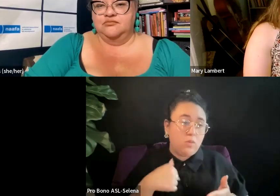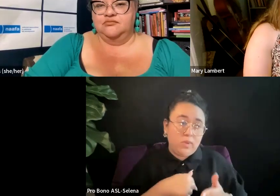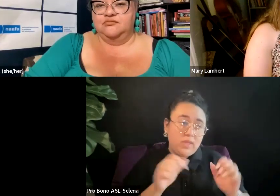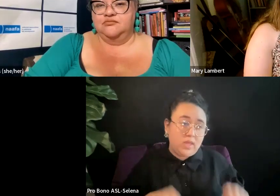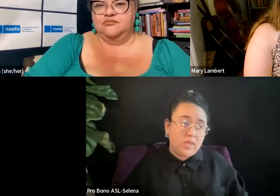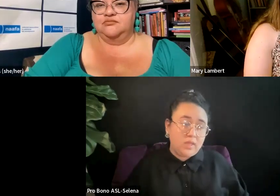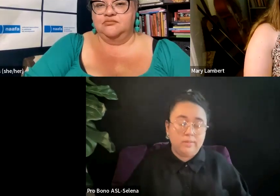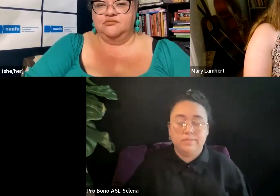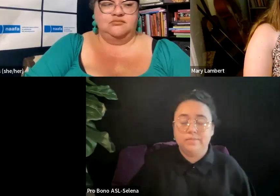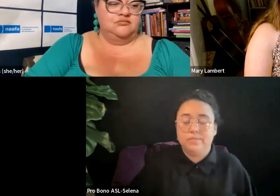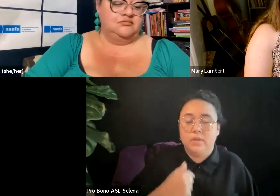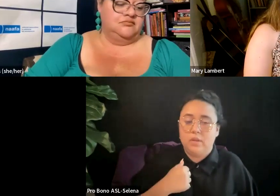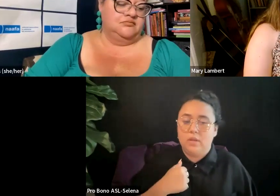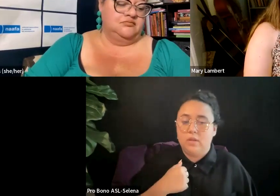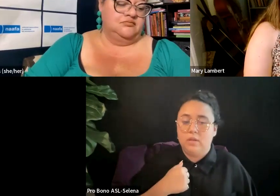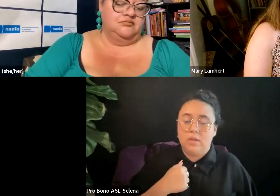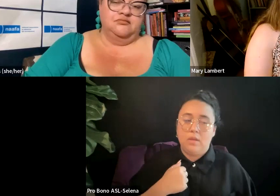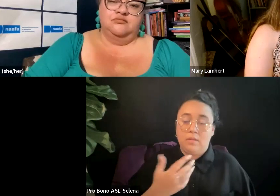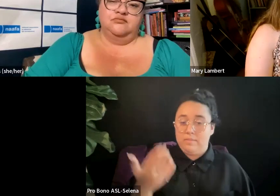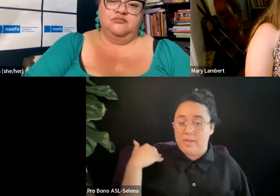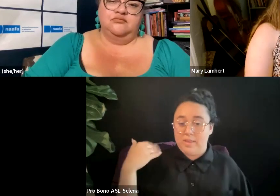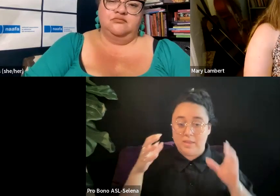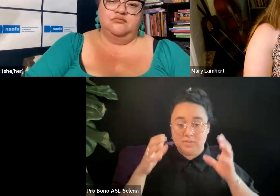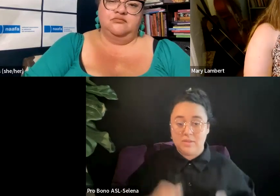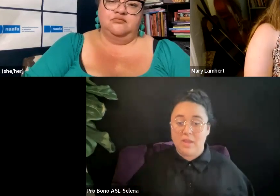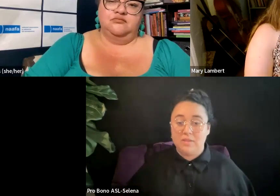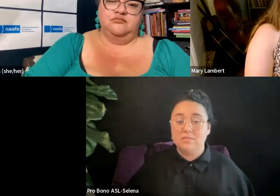And and he was like, my last client had paid